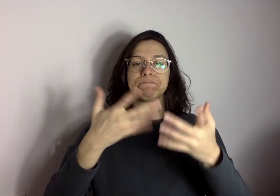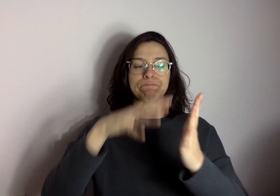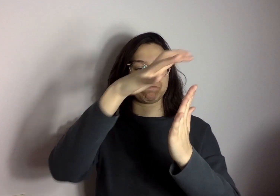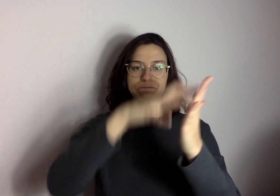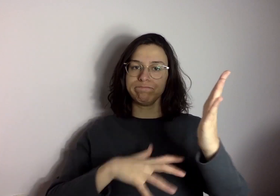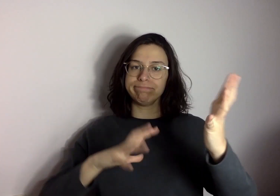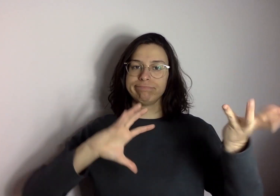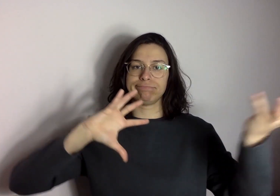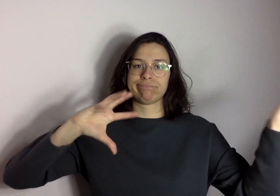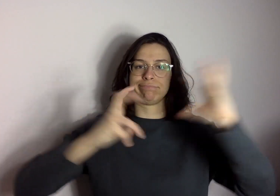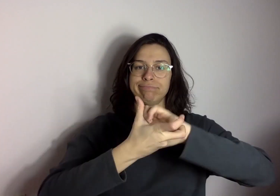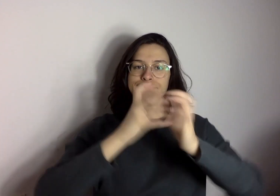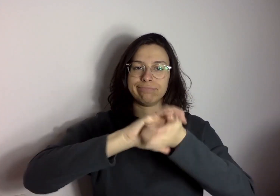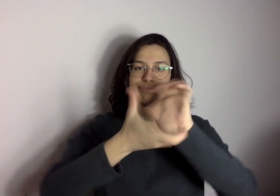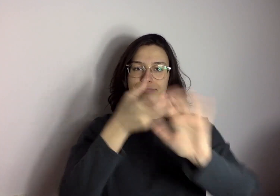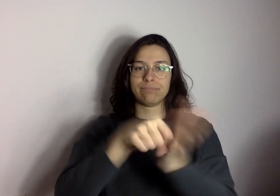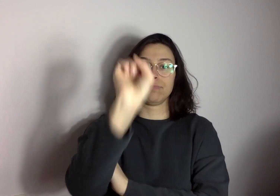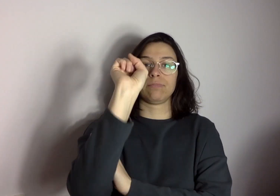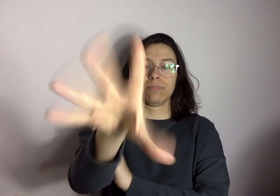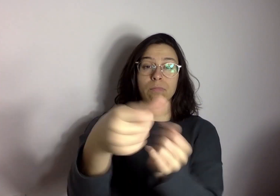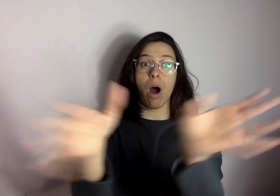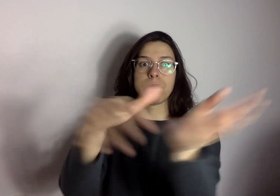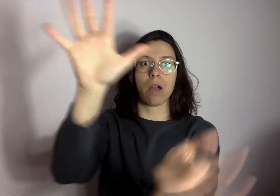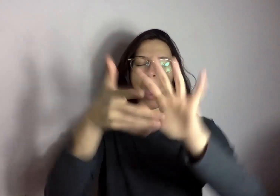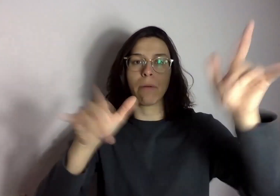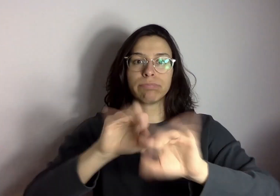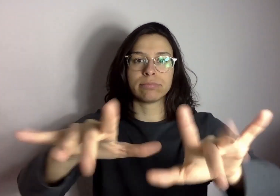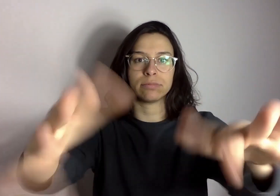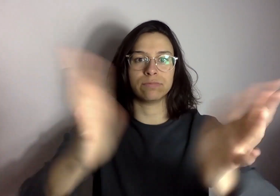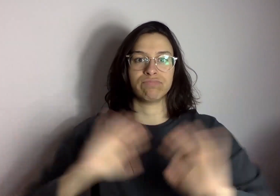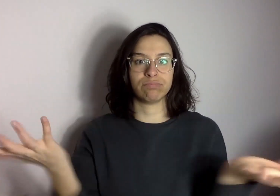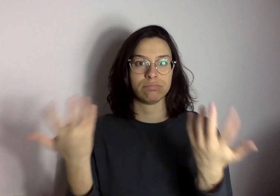It is like a text is summarized and is presented very visual like a movie.